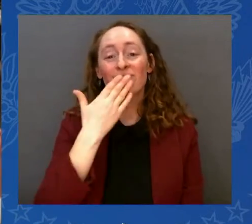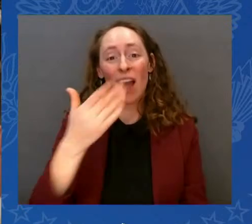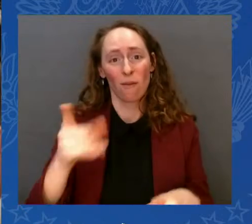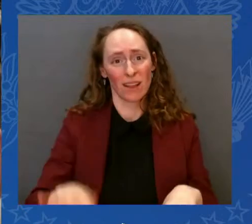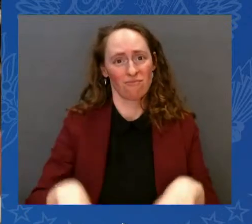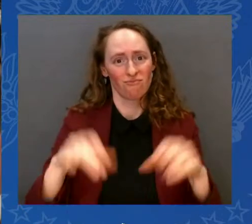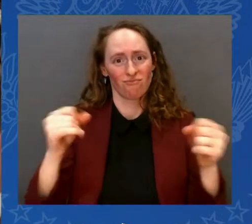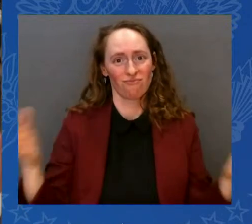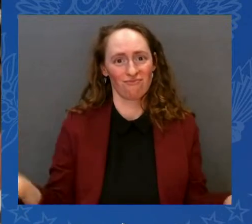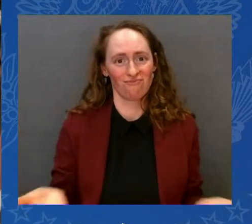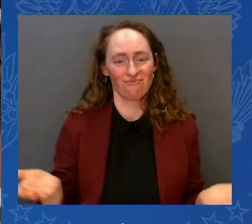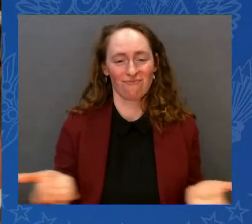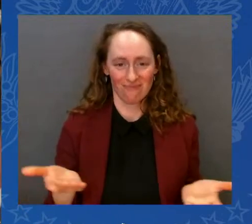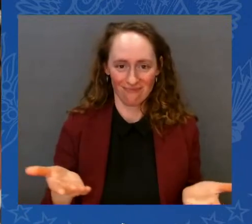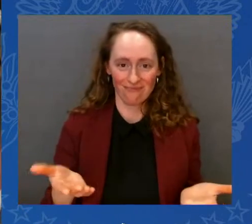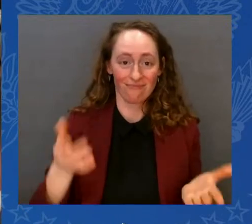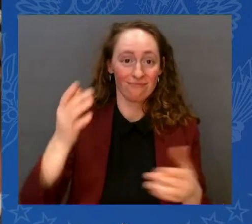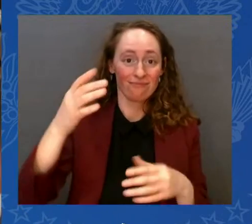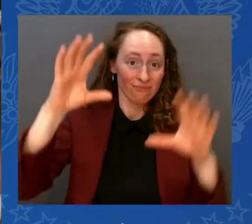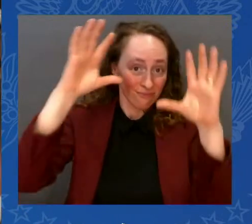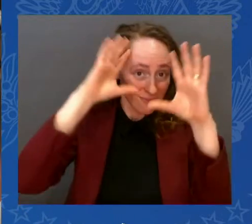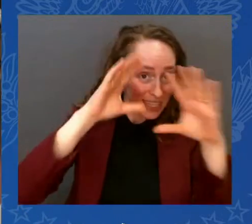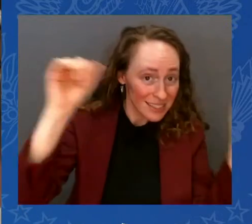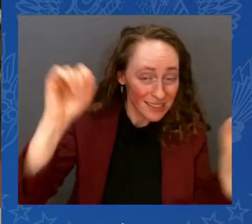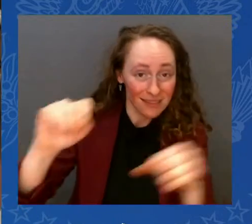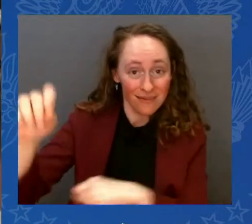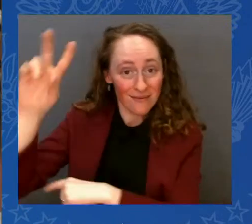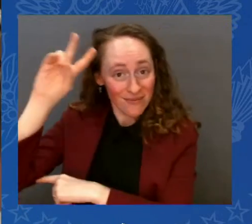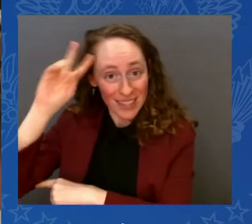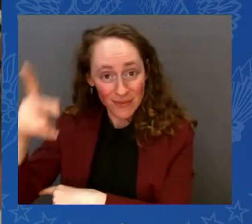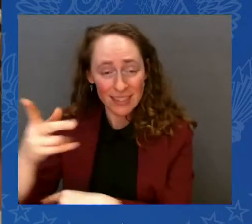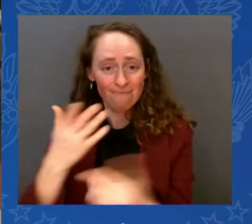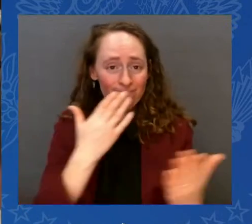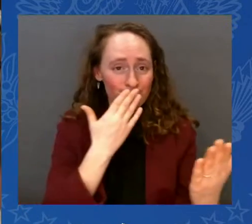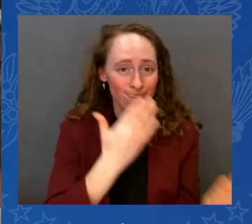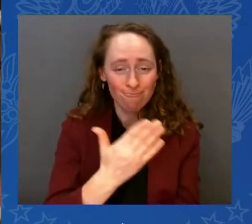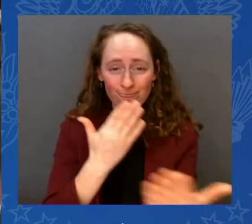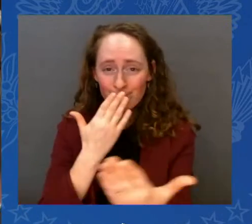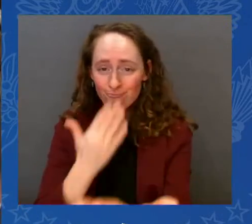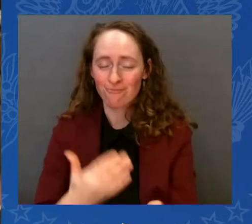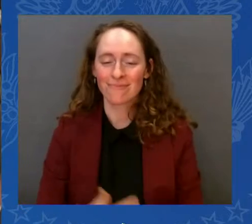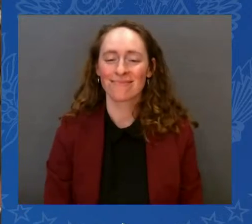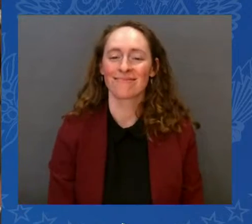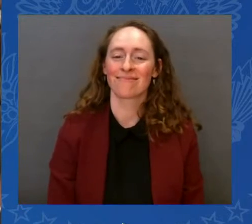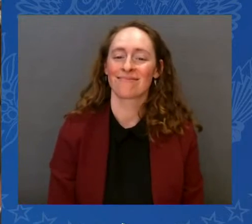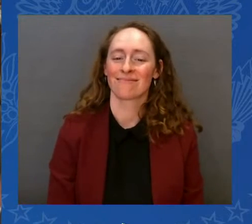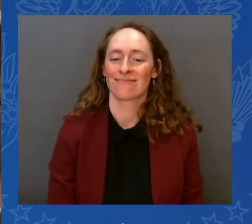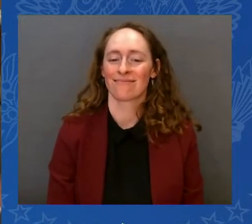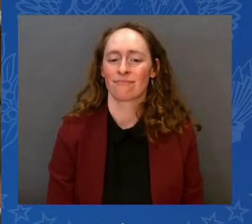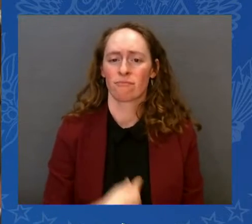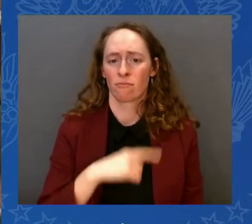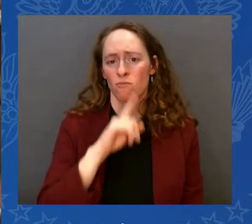We're grateful for all the work that's been done. We -- you may know this: We just spent some time with your Cabinet members and some of your senior advisors.